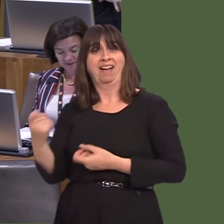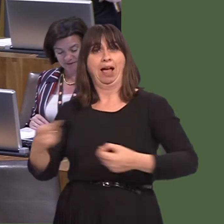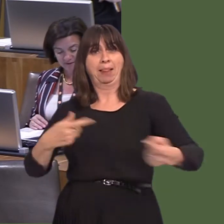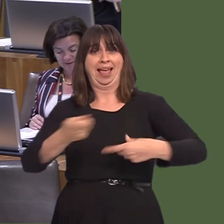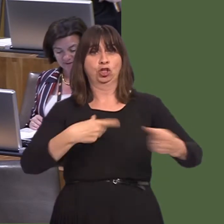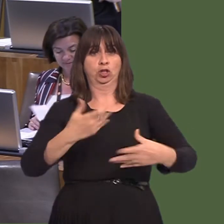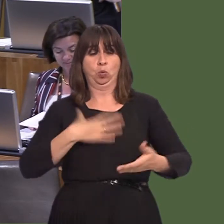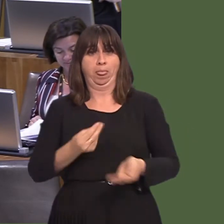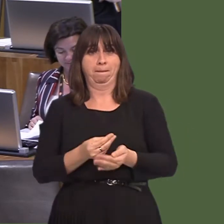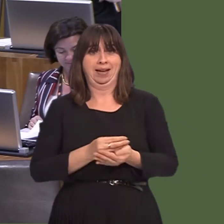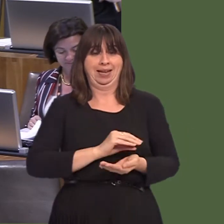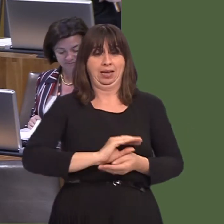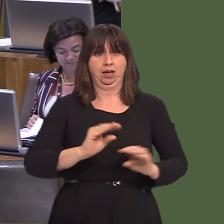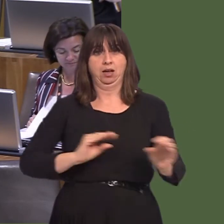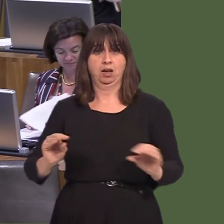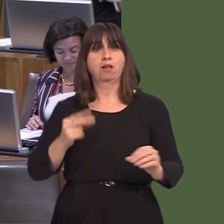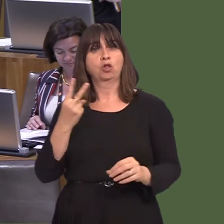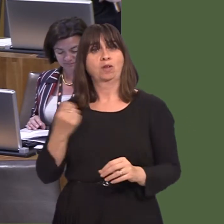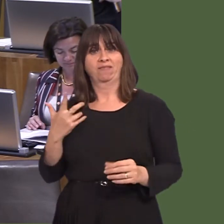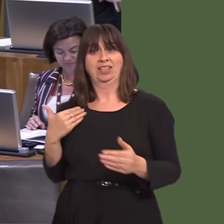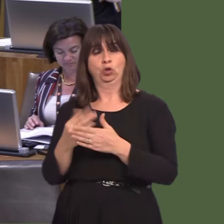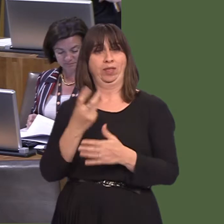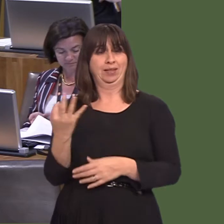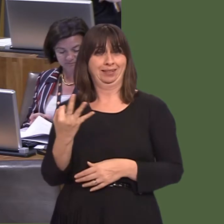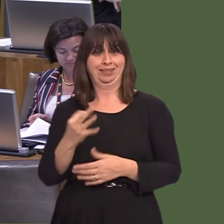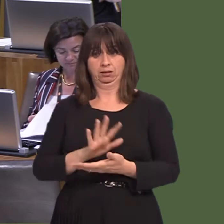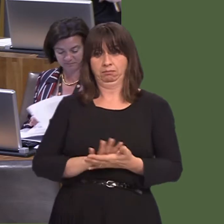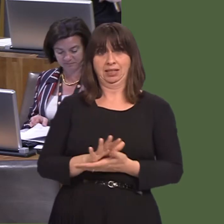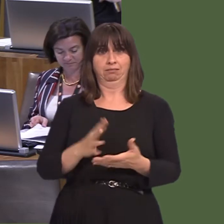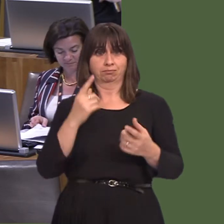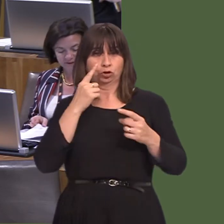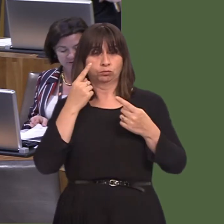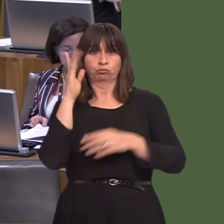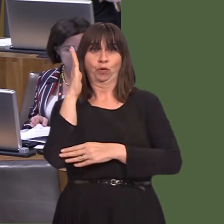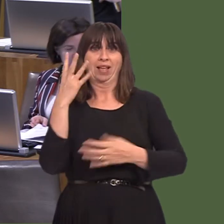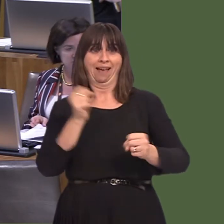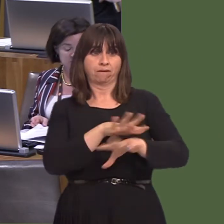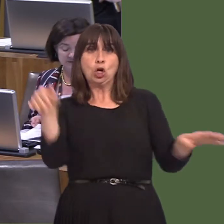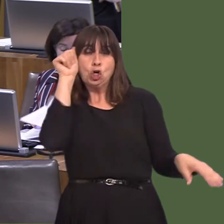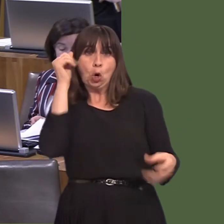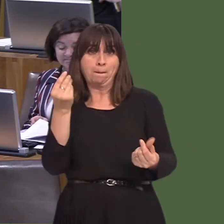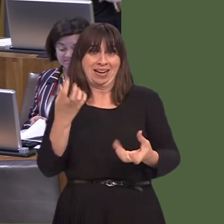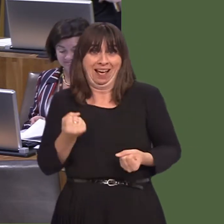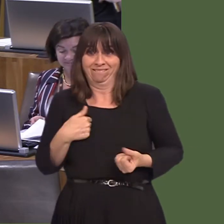2017-18, so it shows that there's a great awareness of what we have to offer in terms